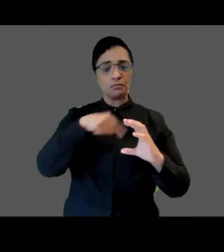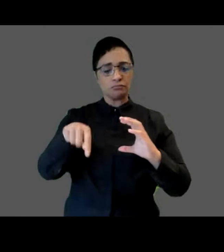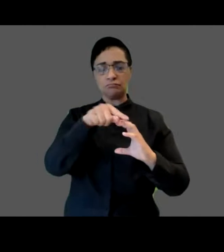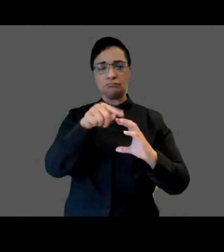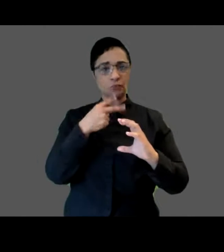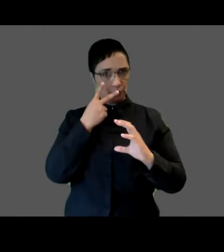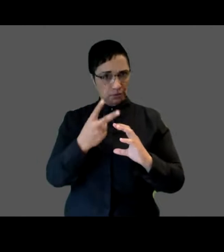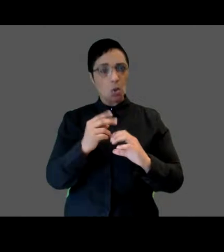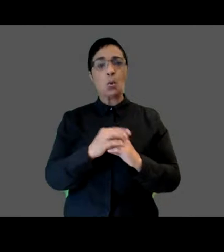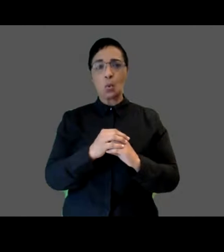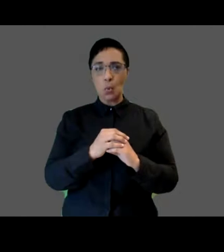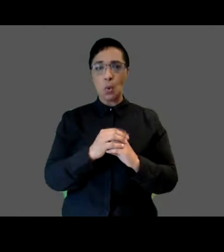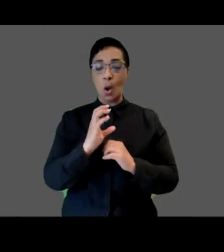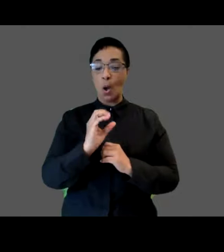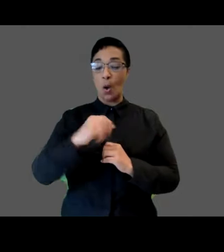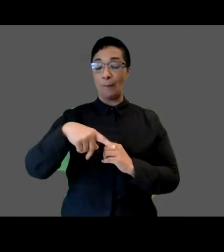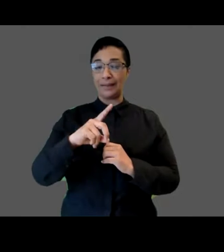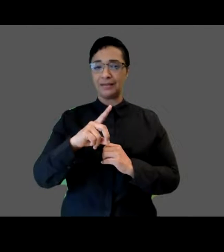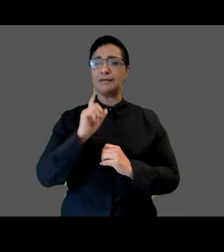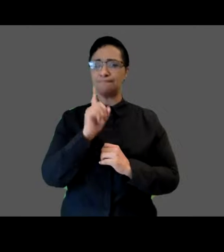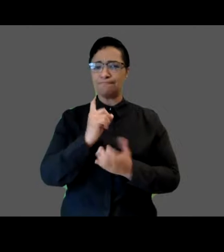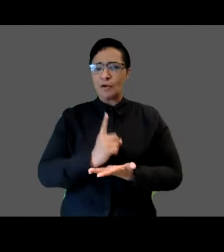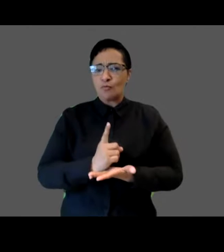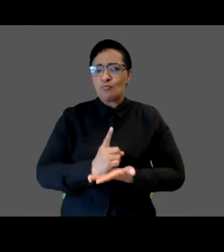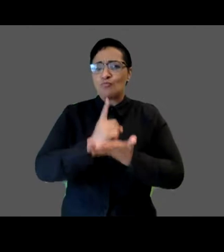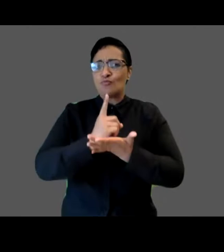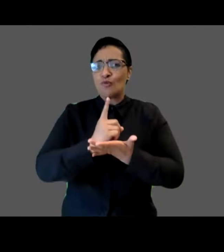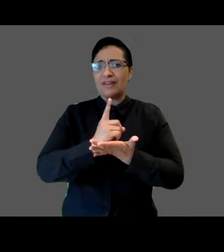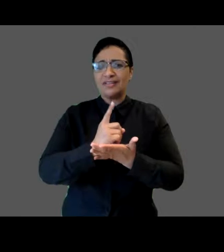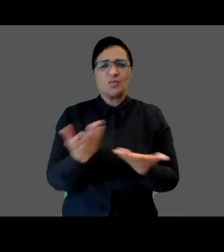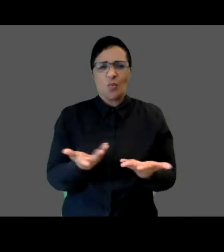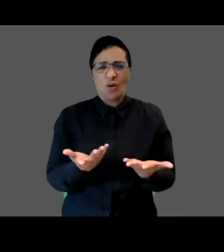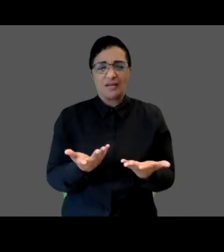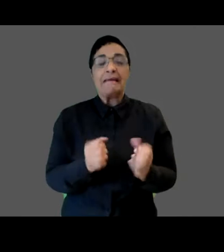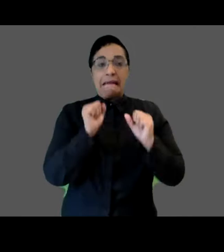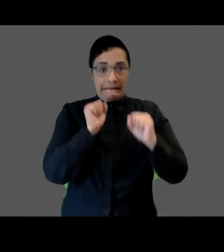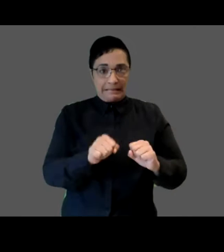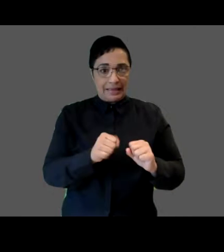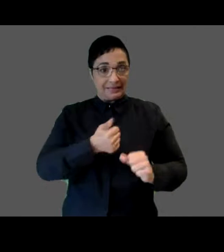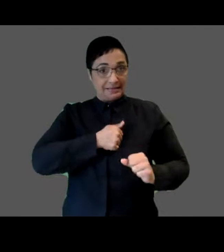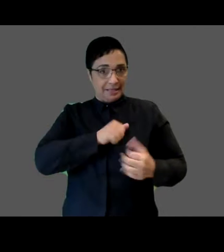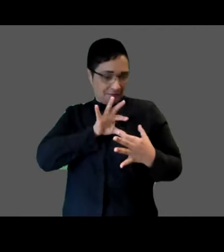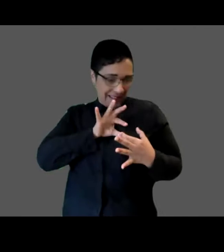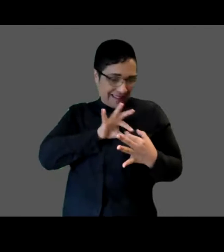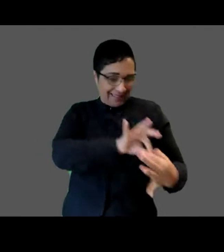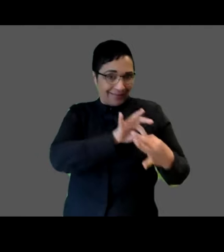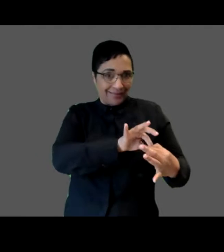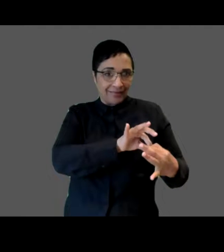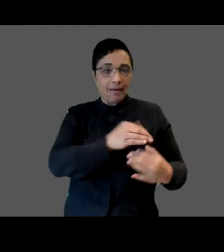a privileged position where we can connect our members more easily with the retail to